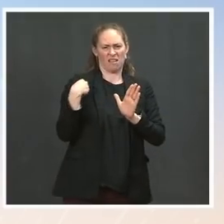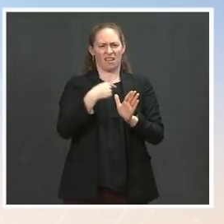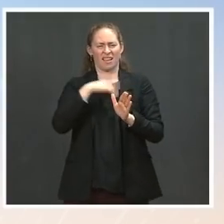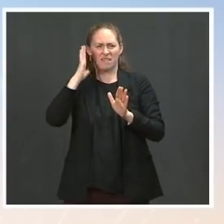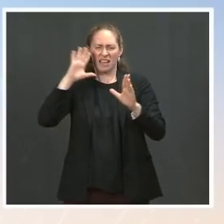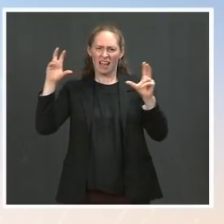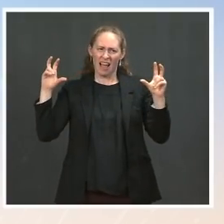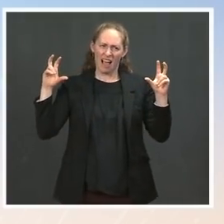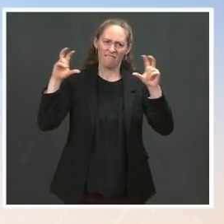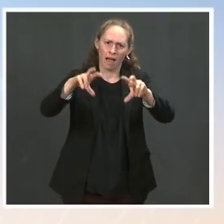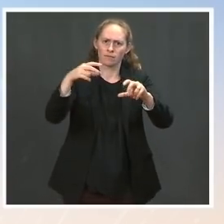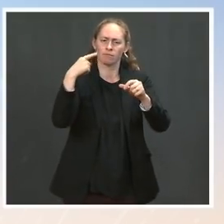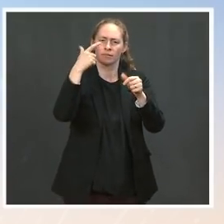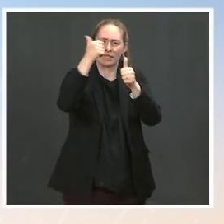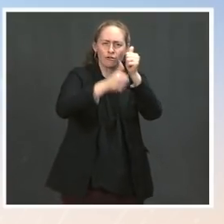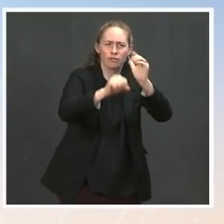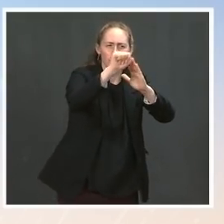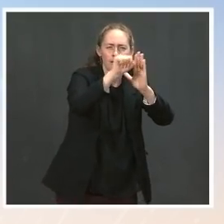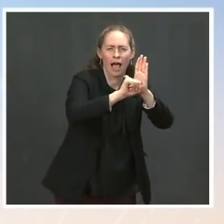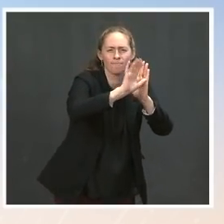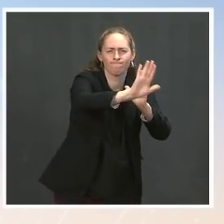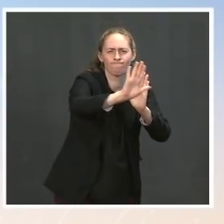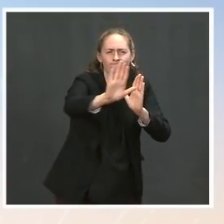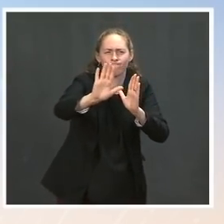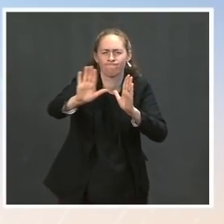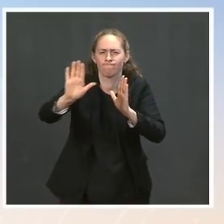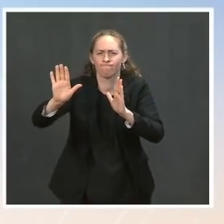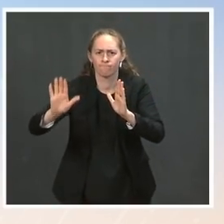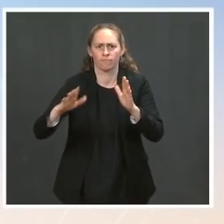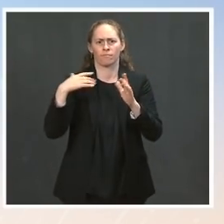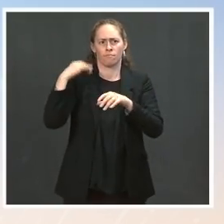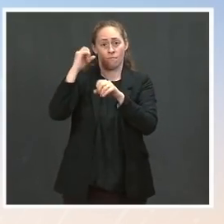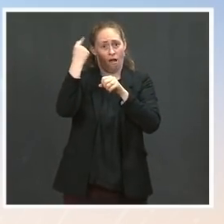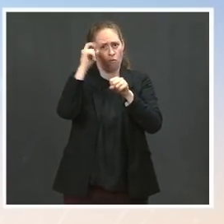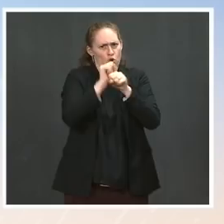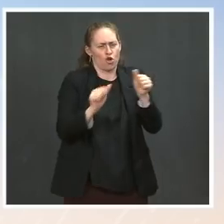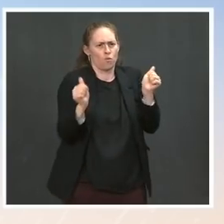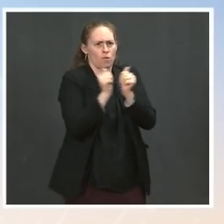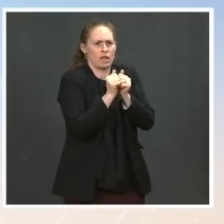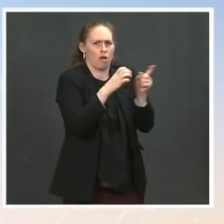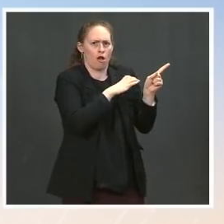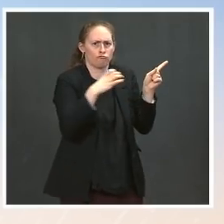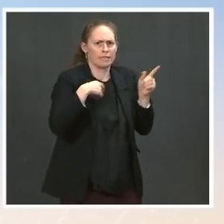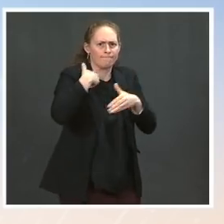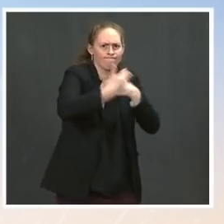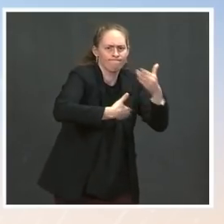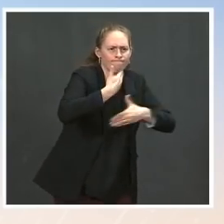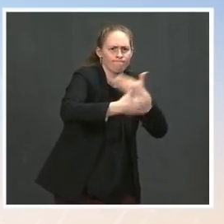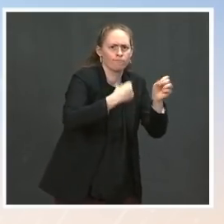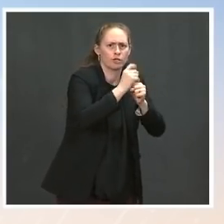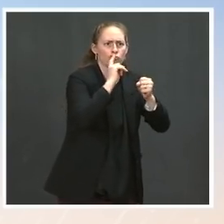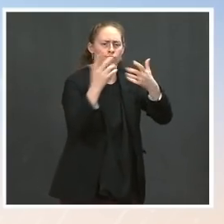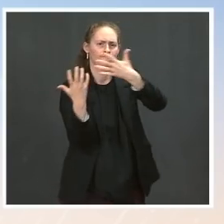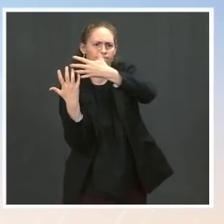that would be worked through with Congress as the discussions proceed. Finally, I also wanted to highlight a significant win